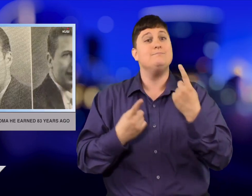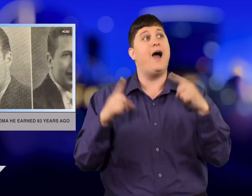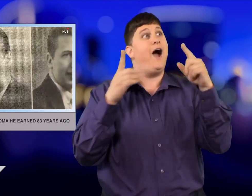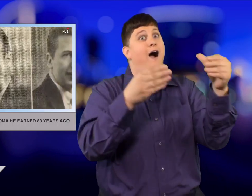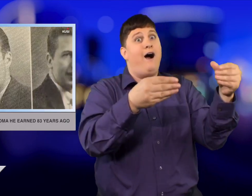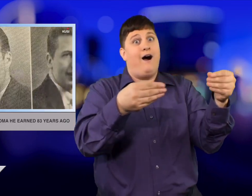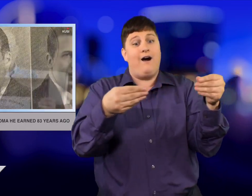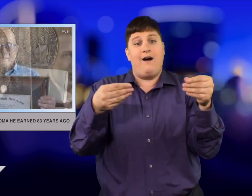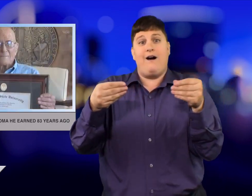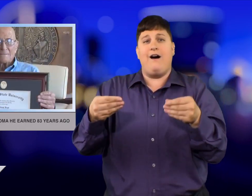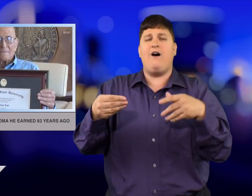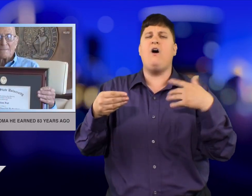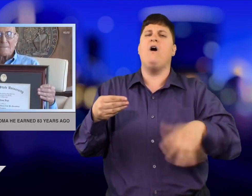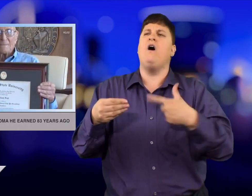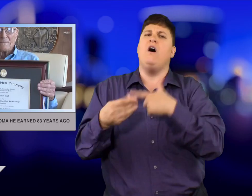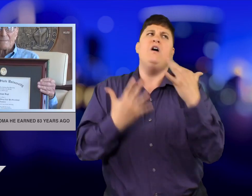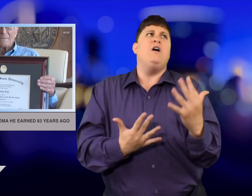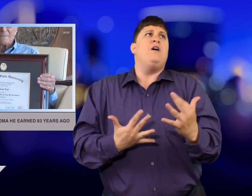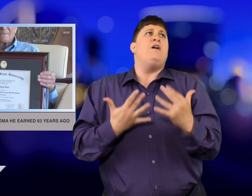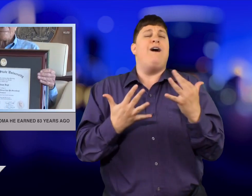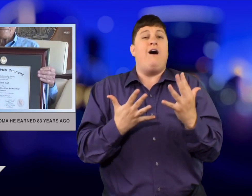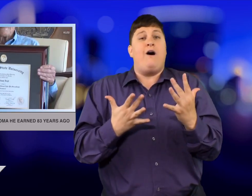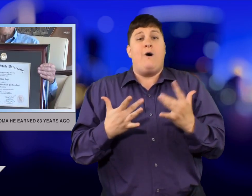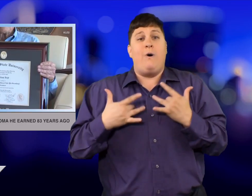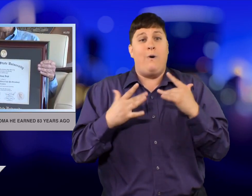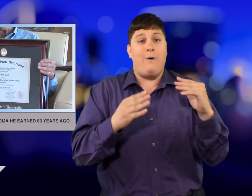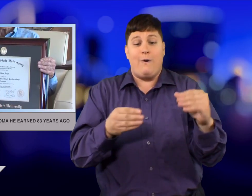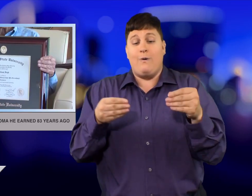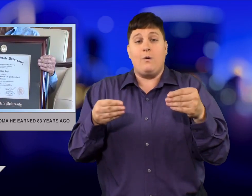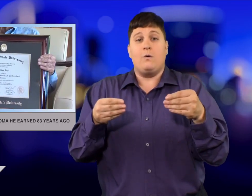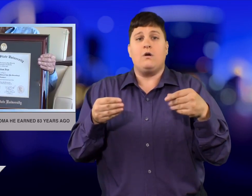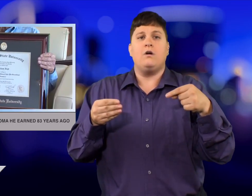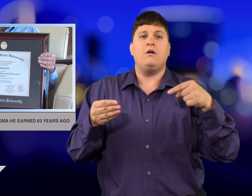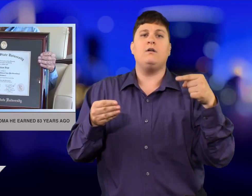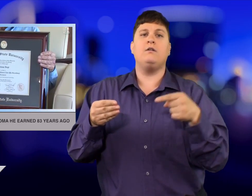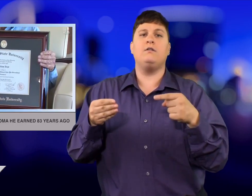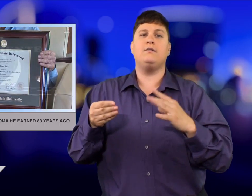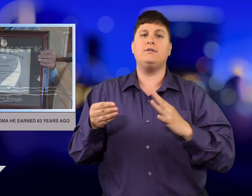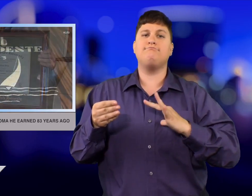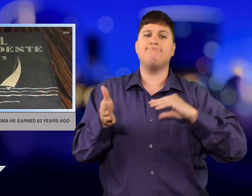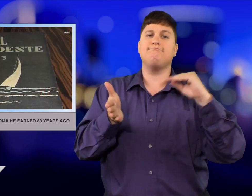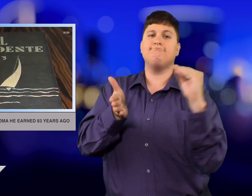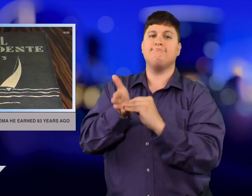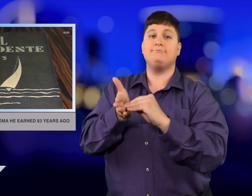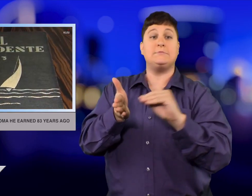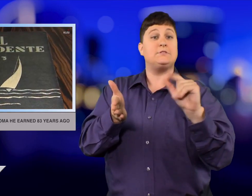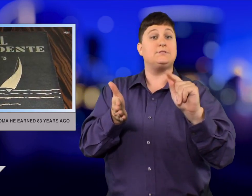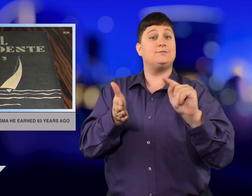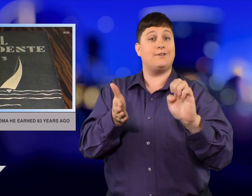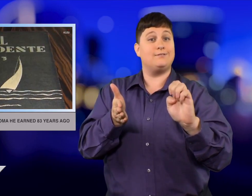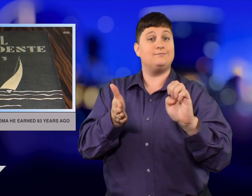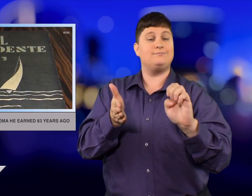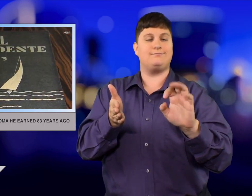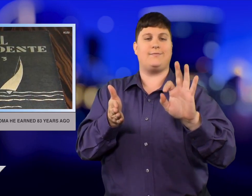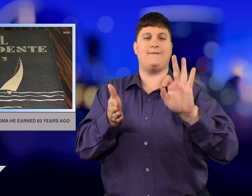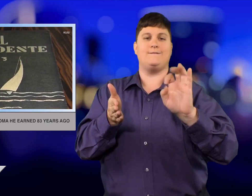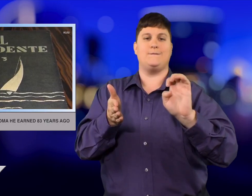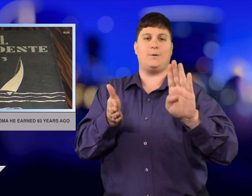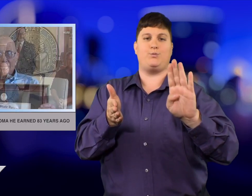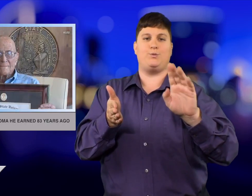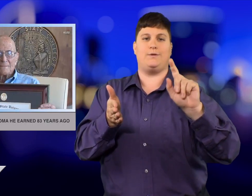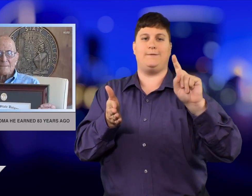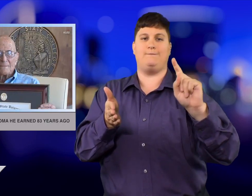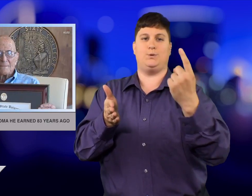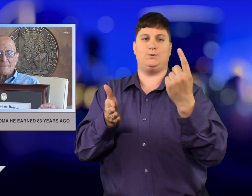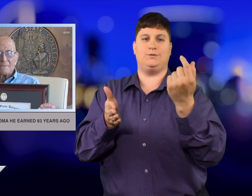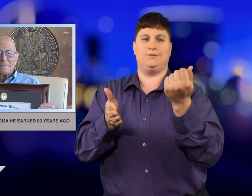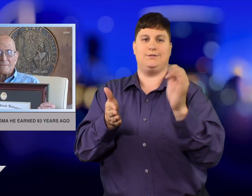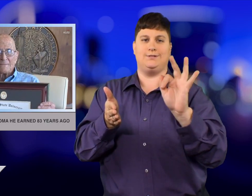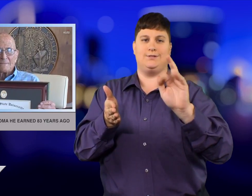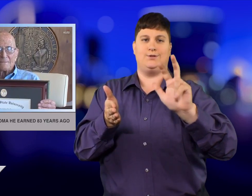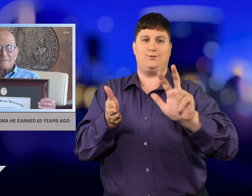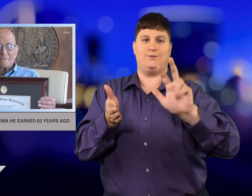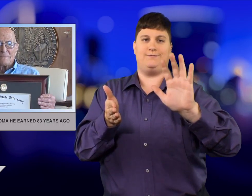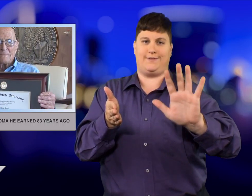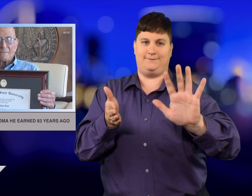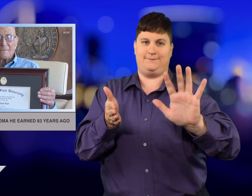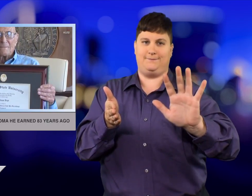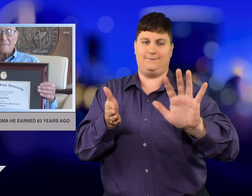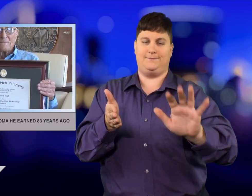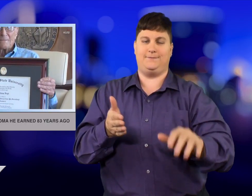There, he finally received his long-awaited diploma, retro-dated February 1, 1935.